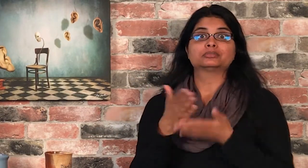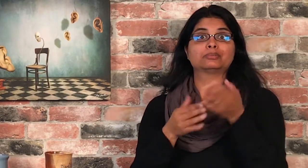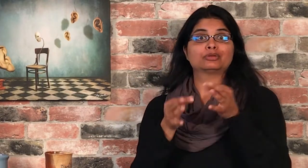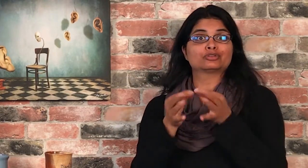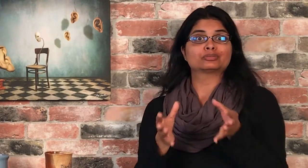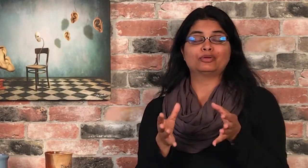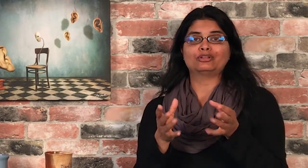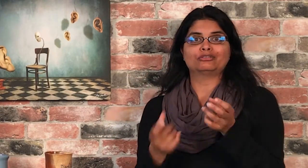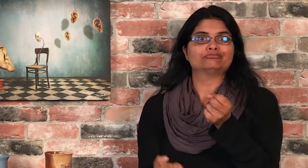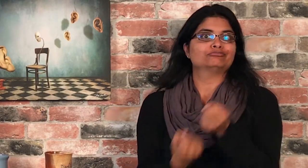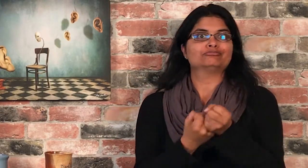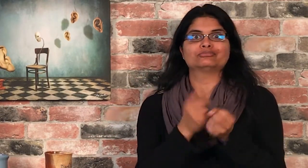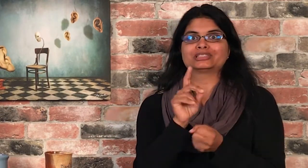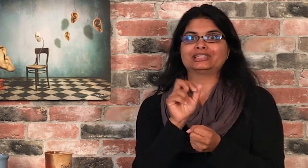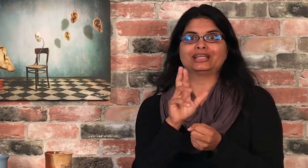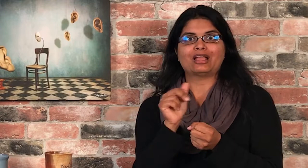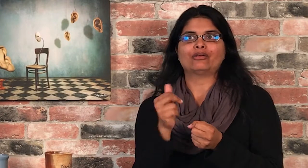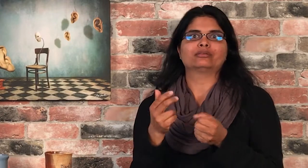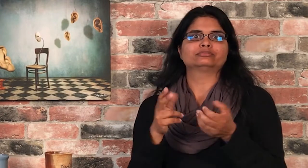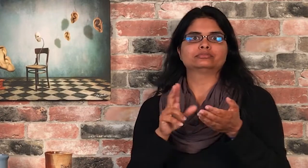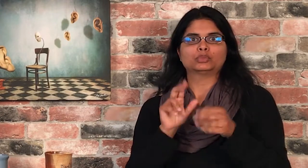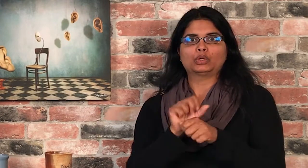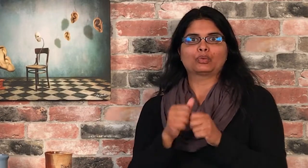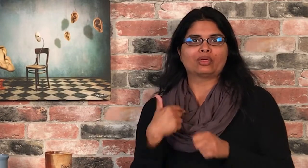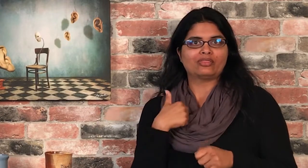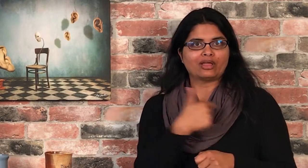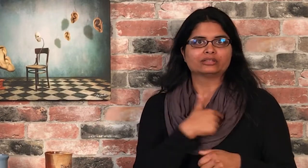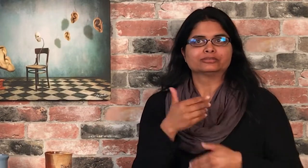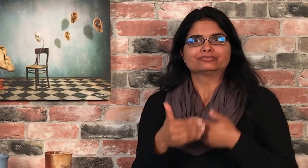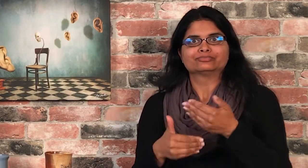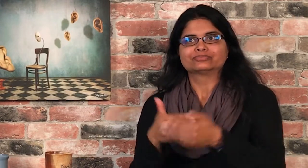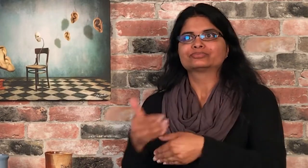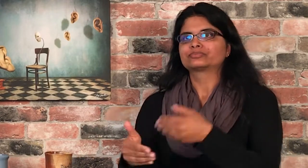Some of the interpreters really support DCARA and worked with us on this process.